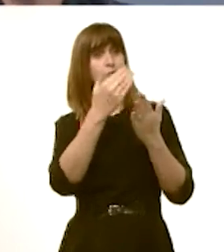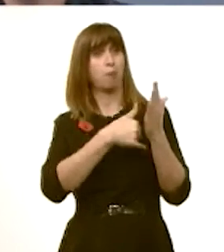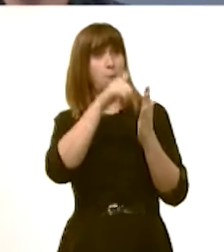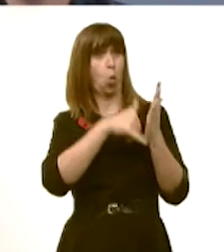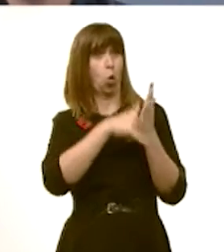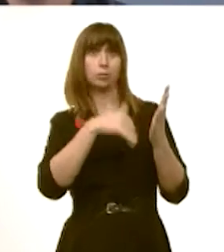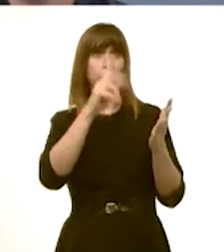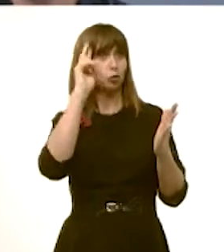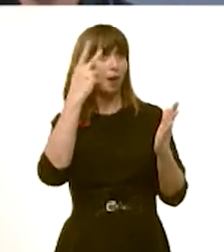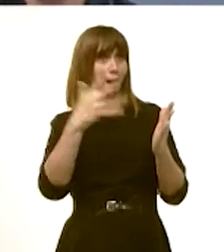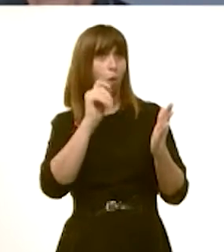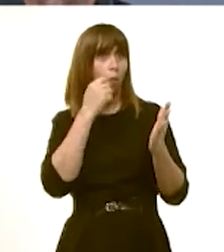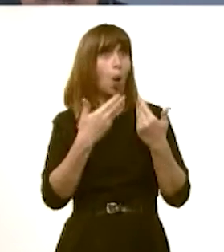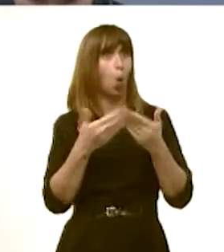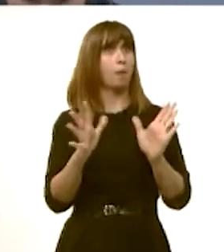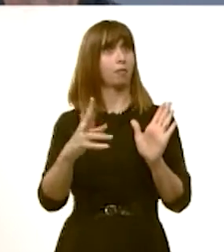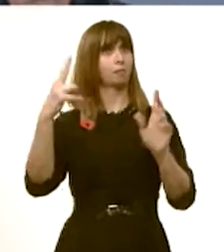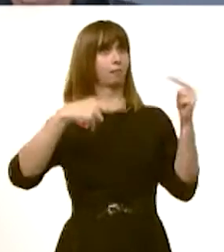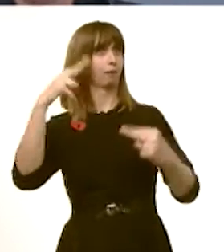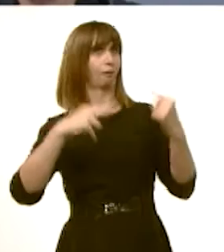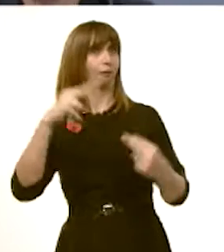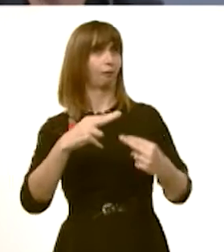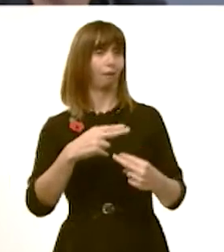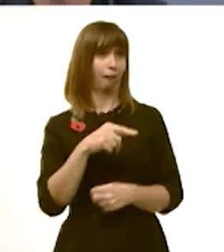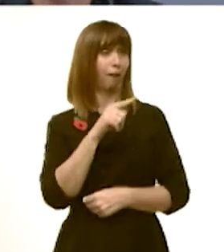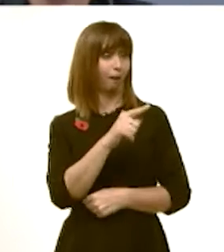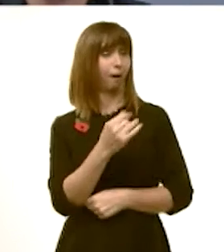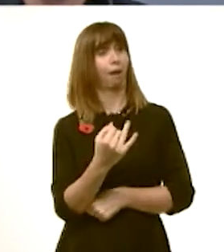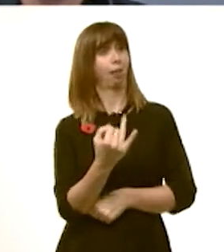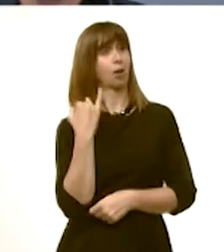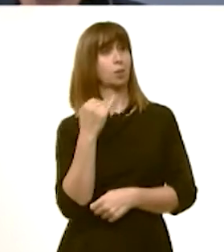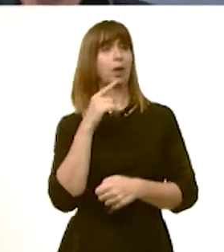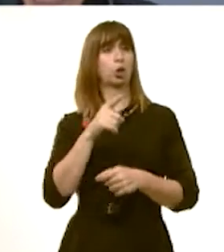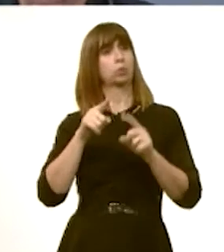And, with that in mind, about transparency, last week, on the Jason Mohammad show, you